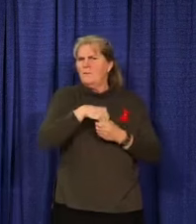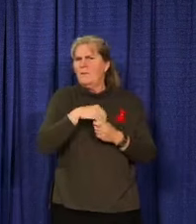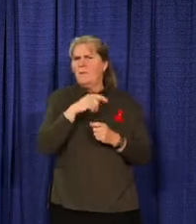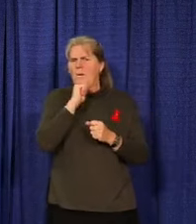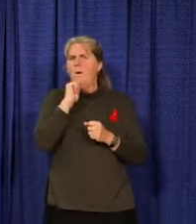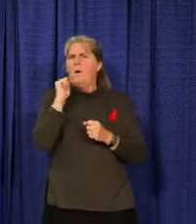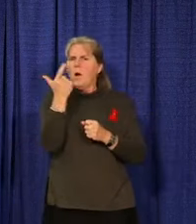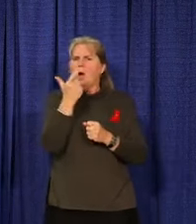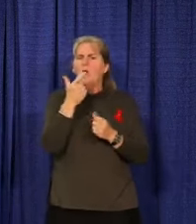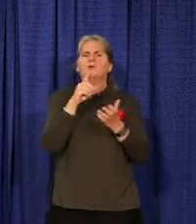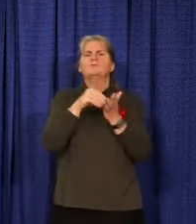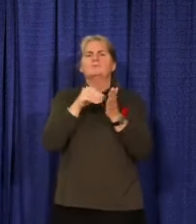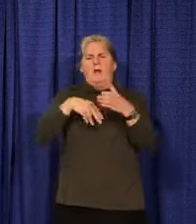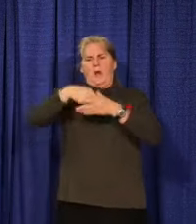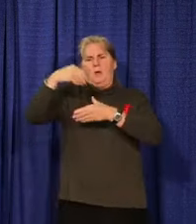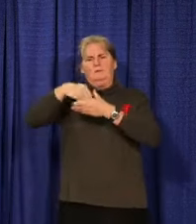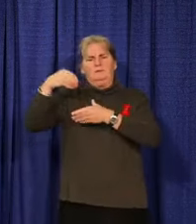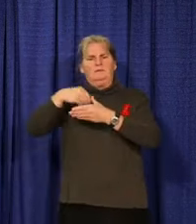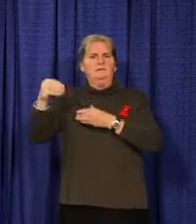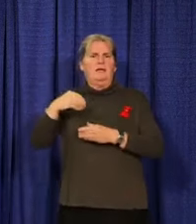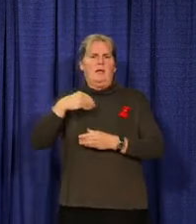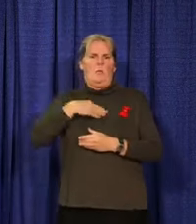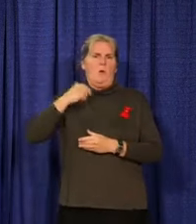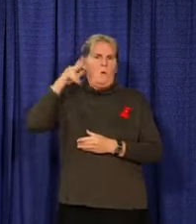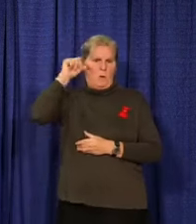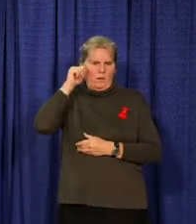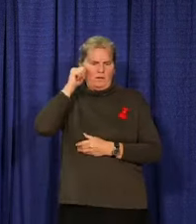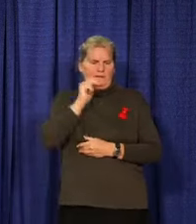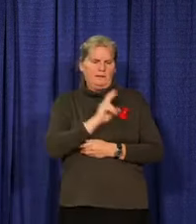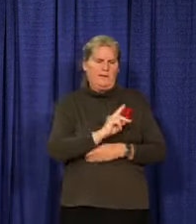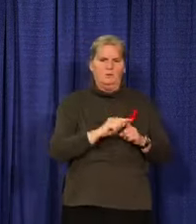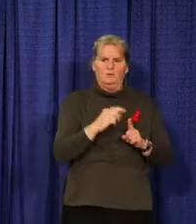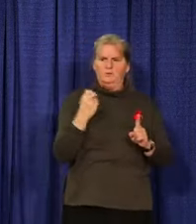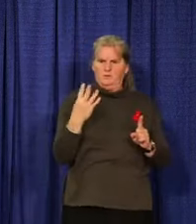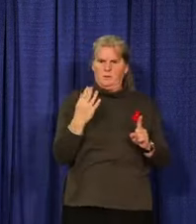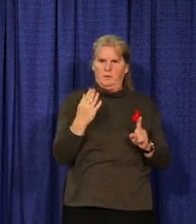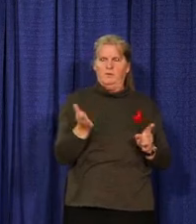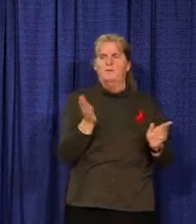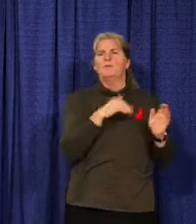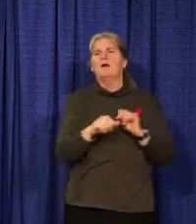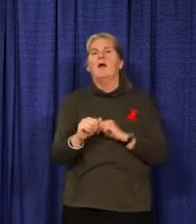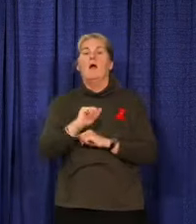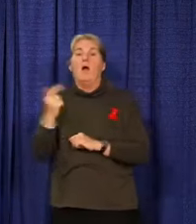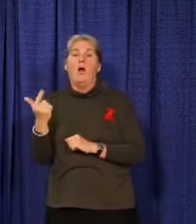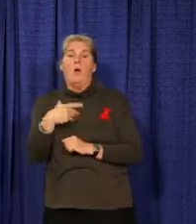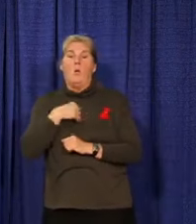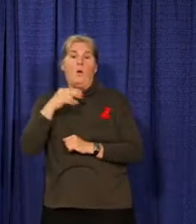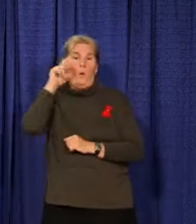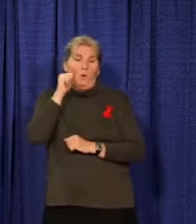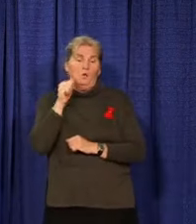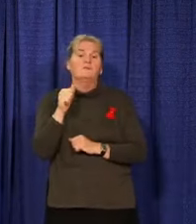This includes all rural students in kindergarten to grade 12 and all the Whitehorse students in